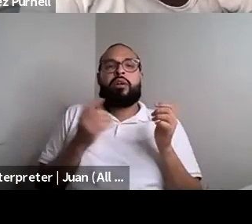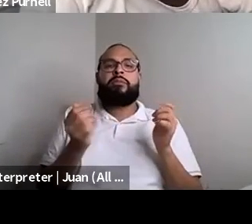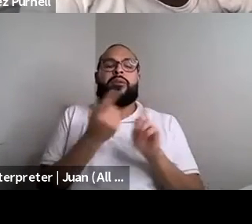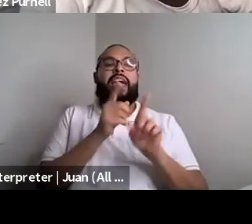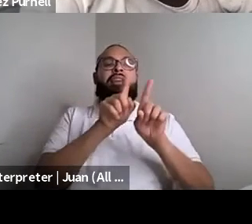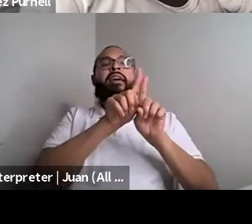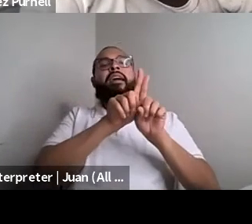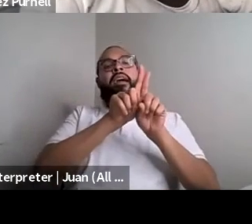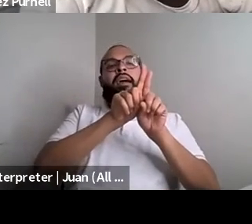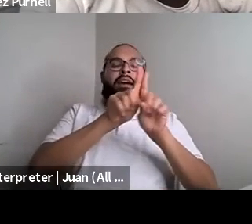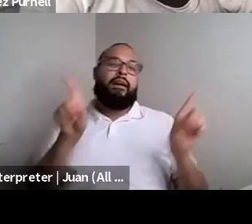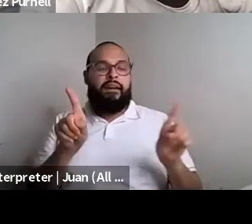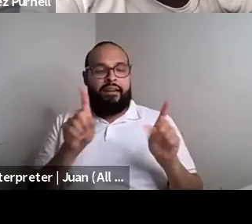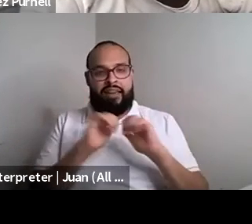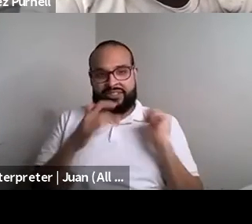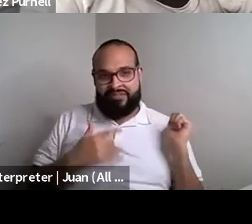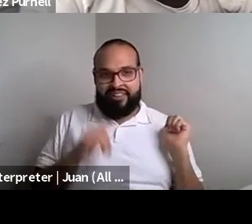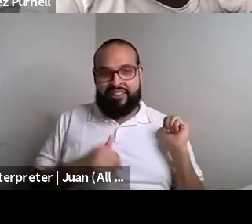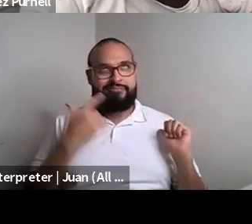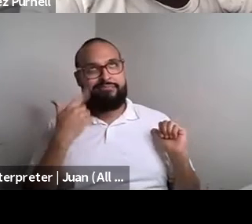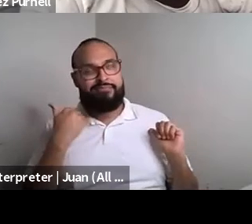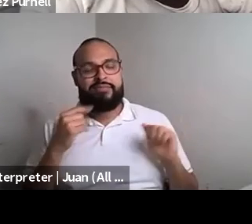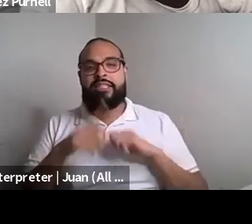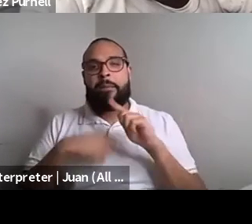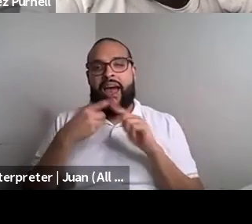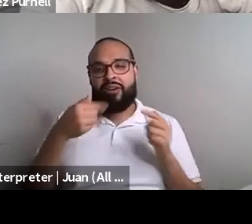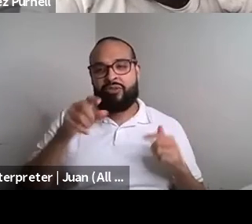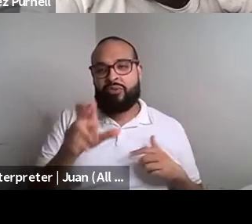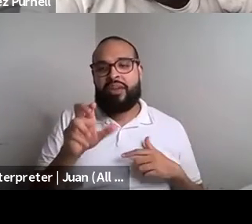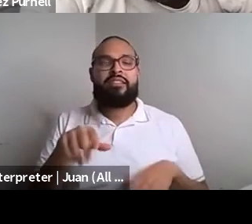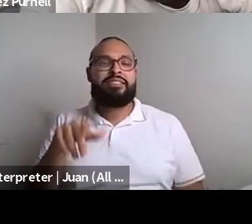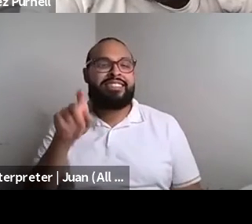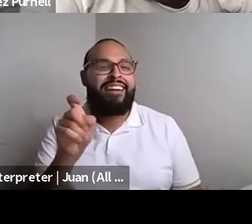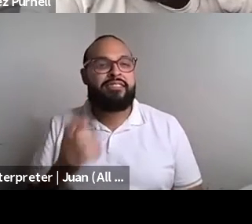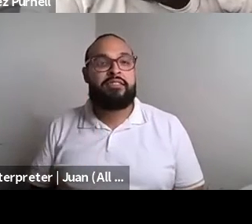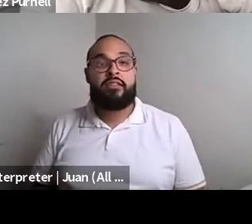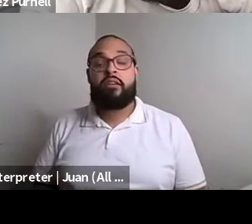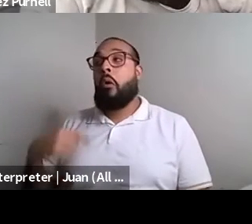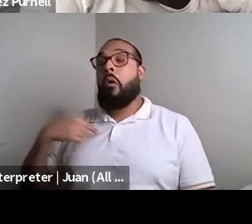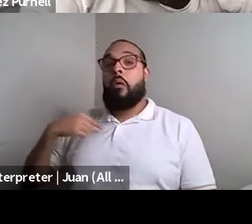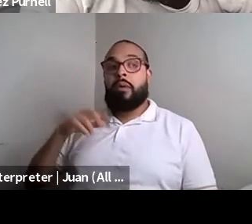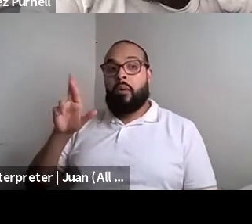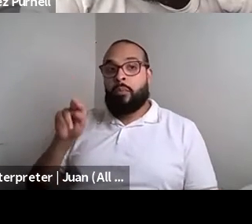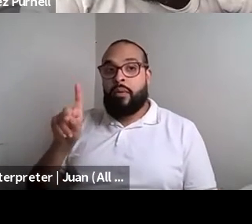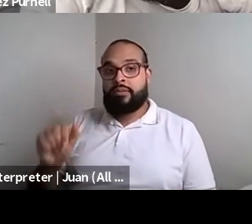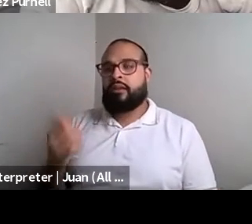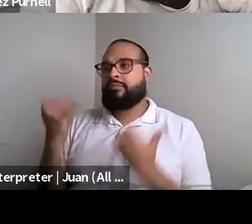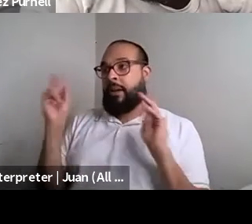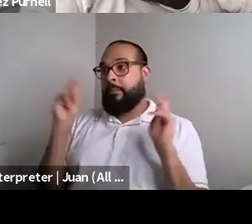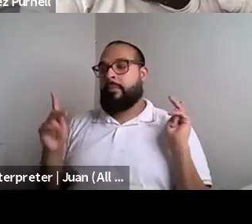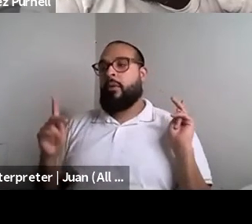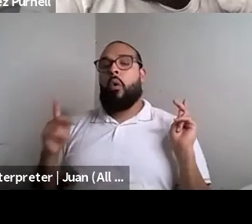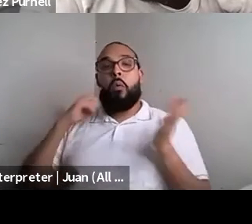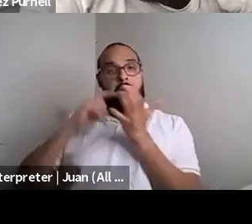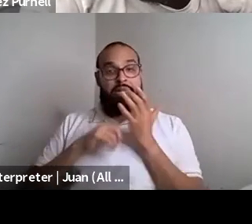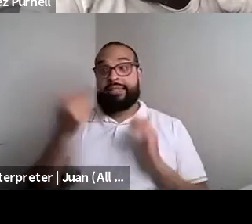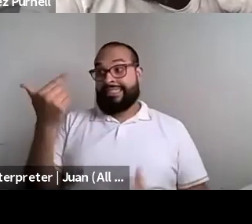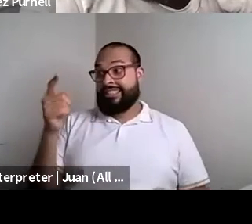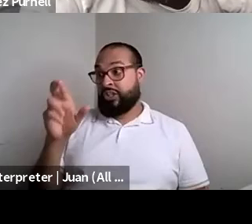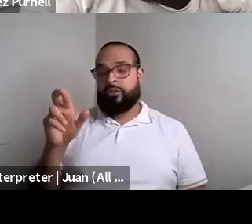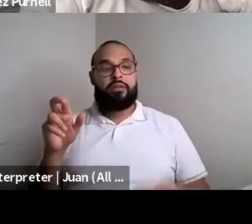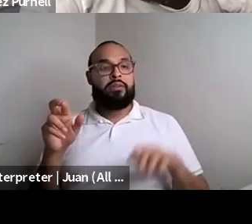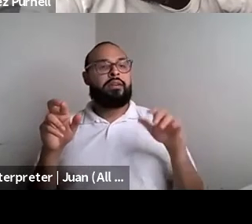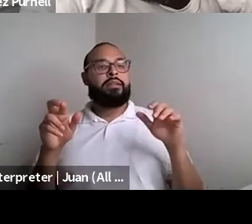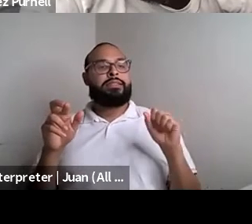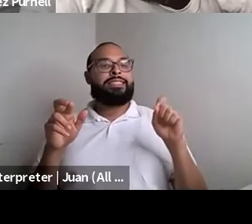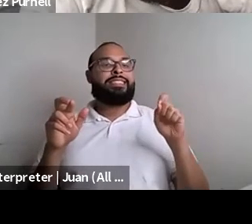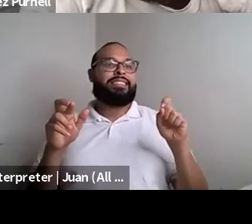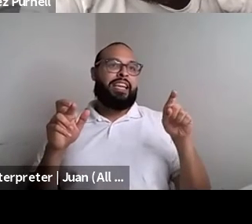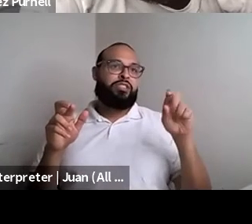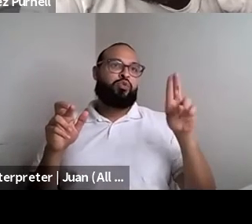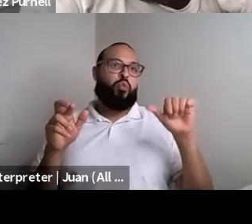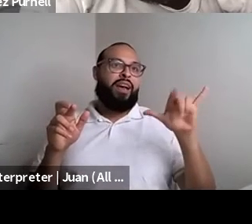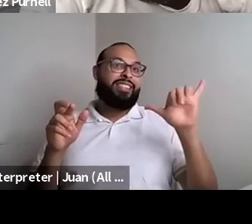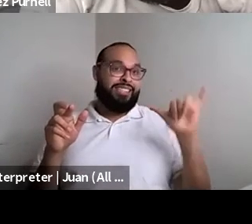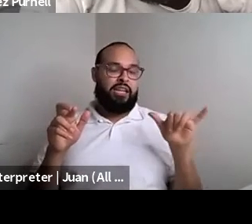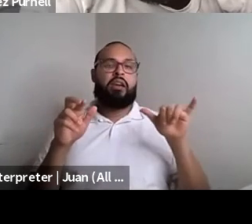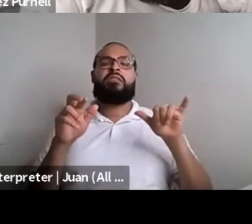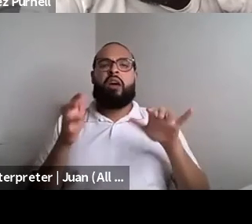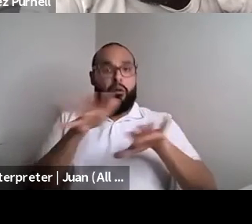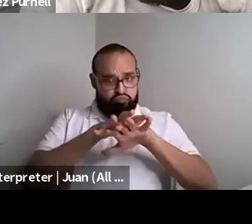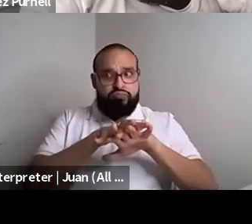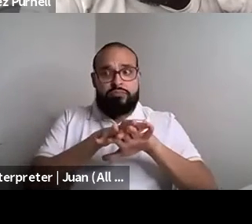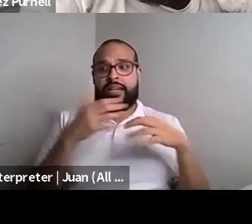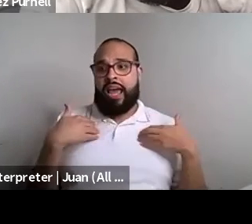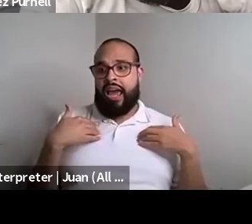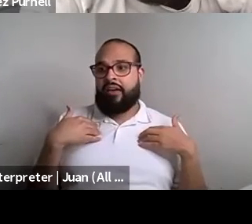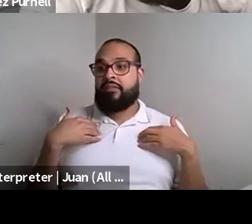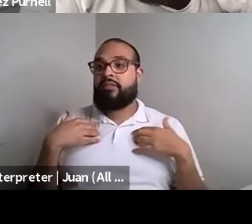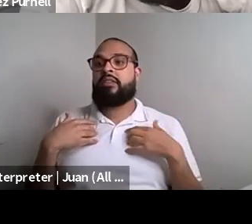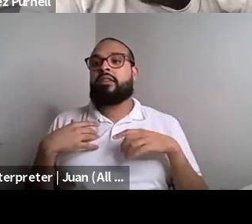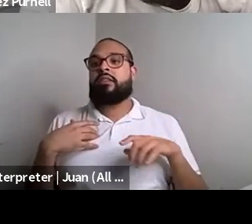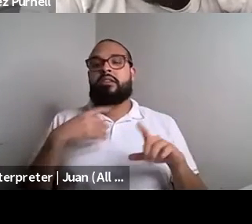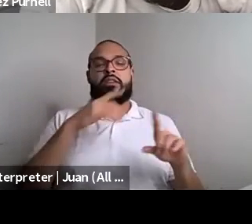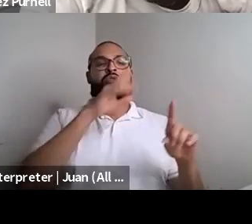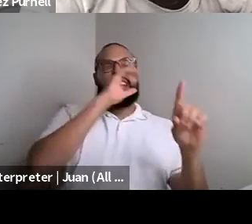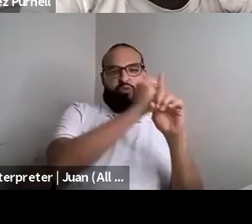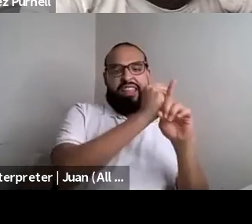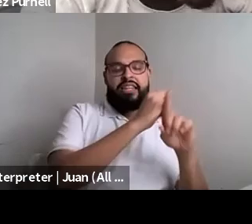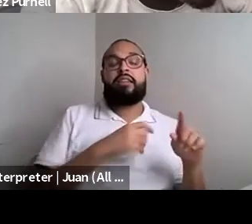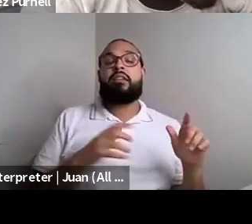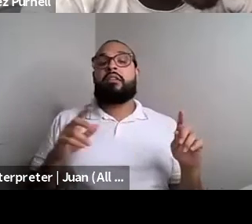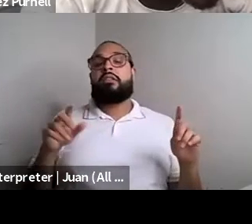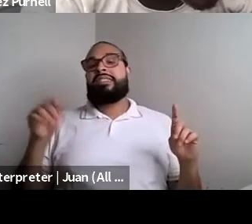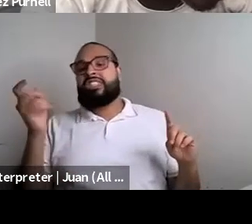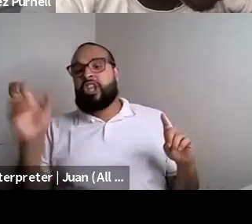Randa Jarrar she/they: I think it's, I think, mostly, I think what's happening is people are starting to recognize that gender and sexuality are different things, there's some overlap but you can be a gender right and whatever. I mean, who you are is